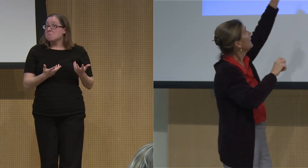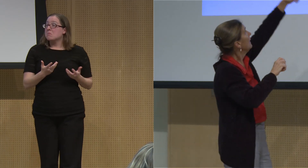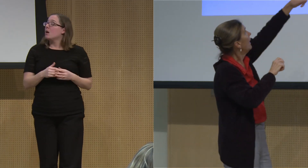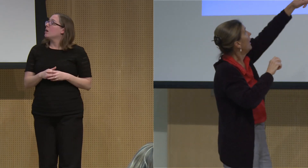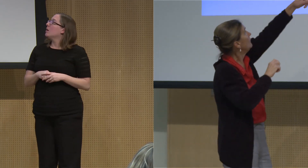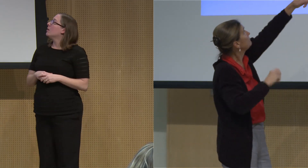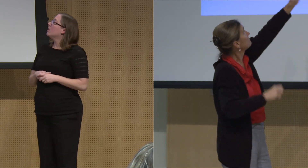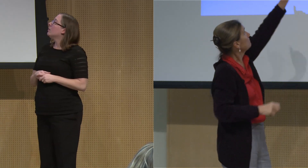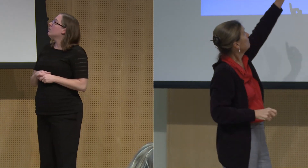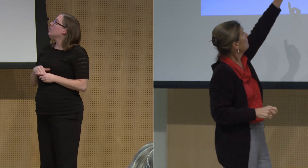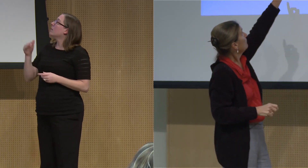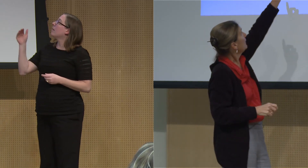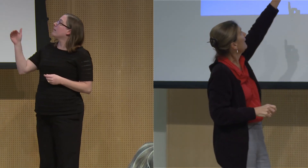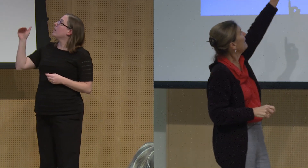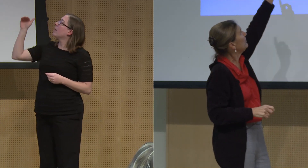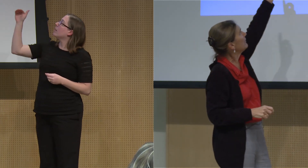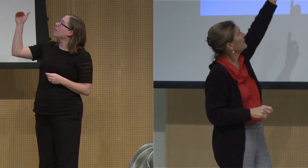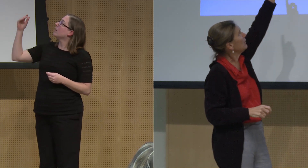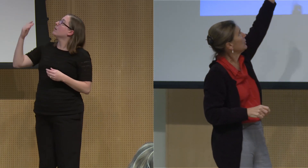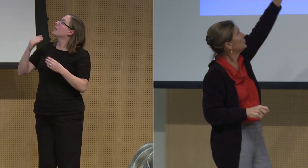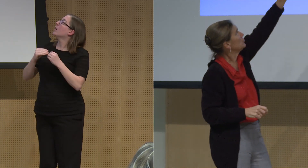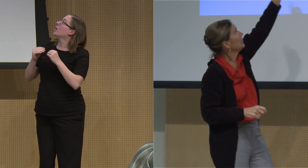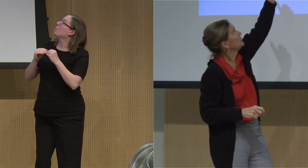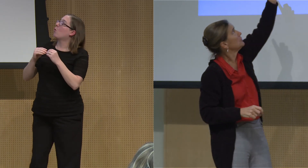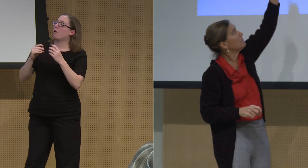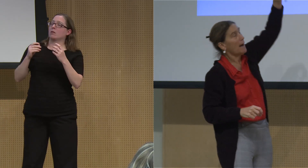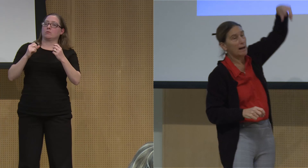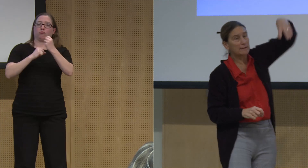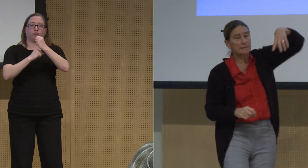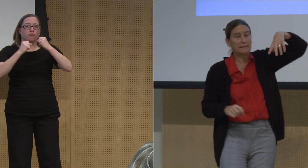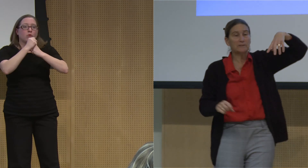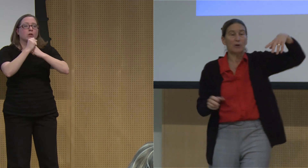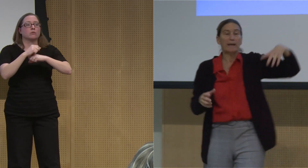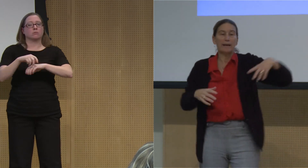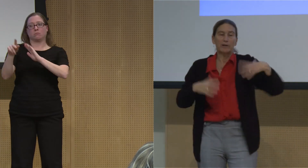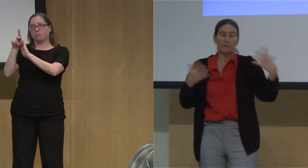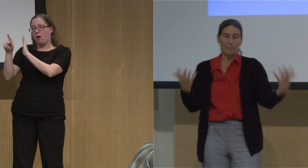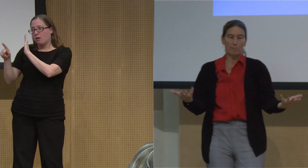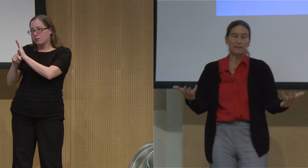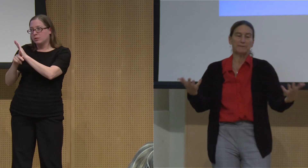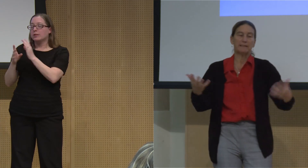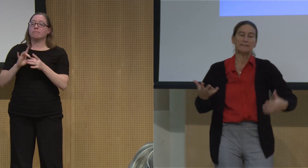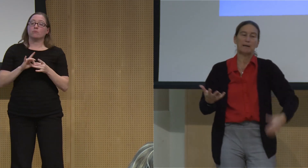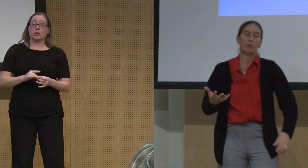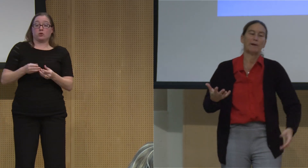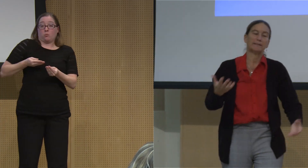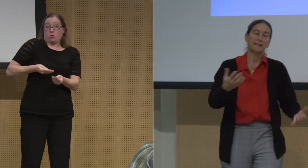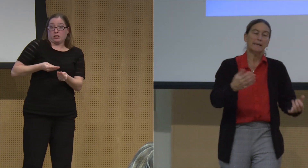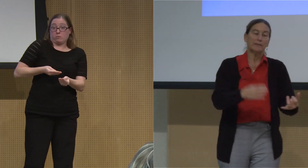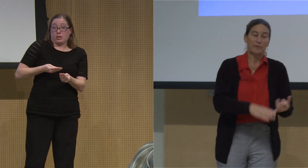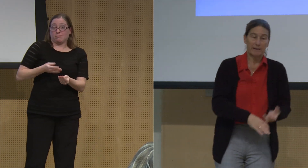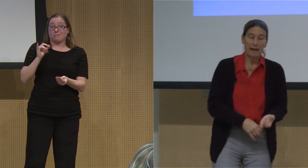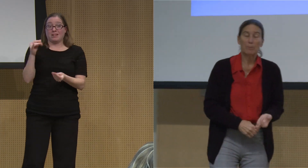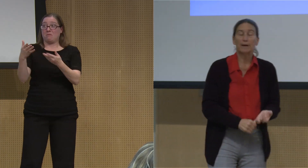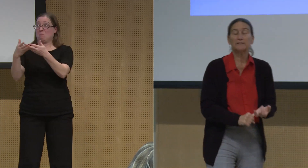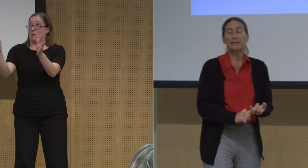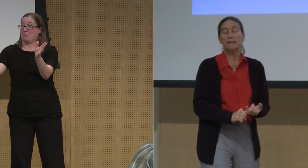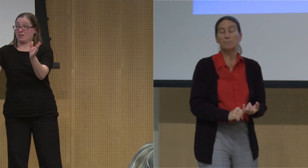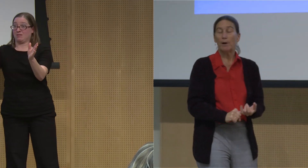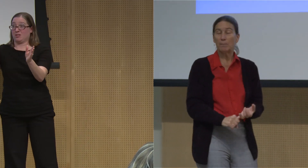UM, AND THEN YOU'VE GOT LARGER STRUCTURES AND POLICIES. SO AGAIN, FROM A BREASTFEEDING STANDPOINT, IT'S DO THEY ALLOW BREASTFEEDING IN PUBLIC,